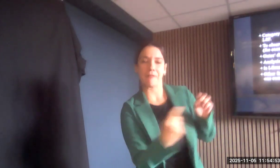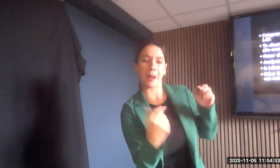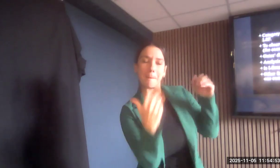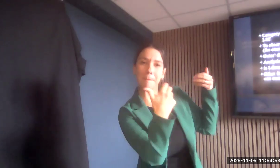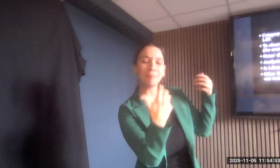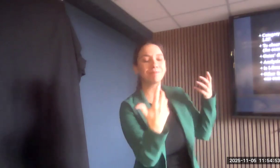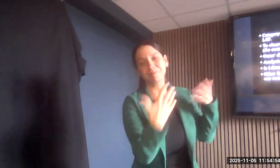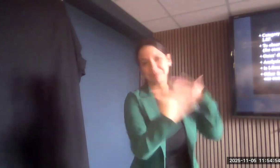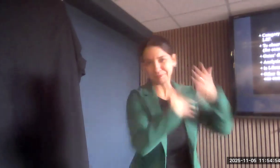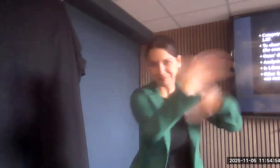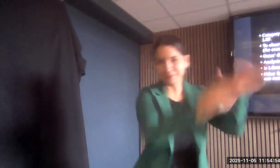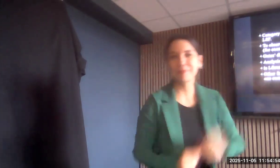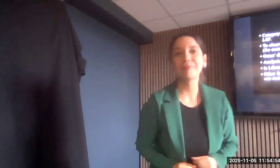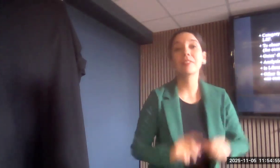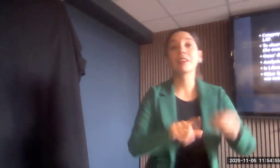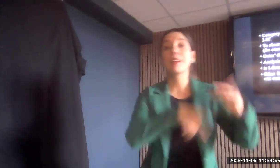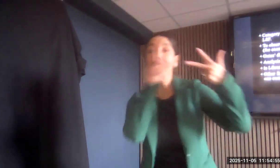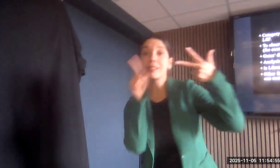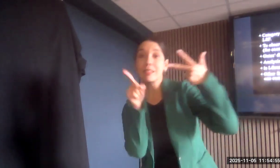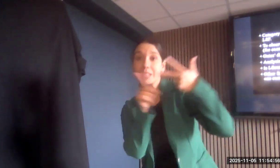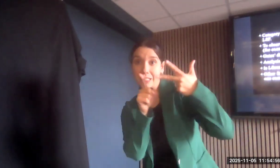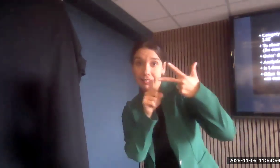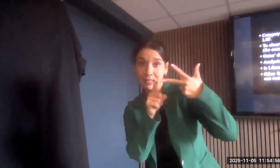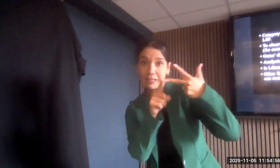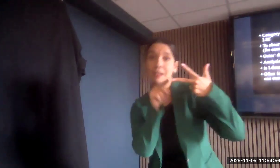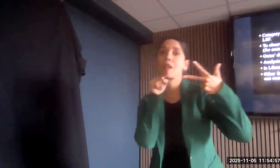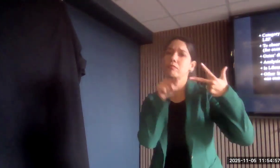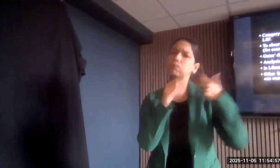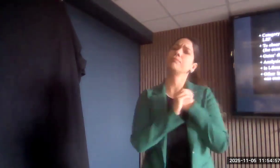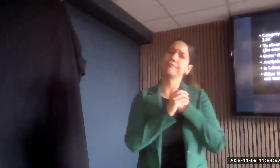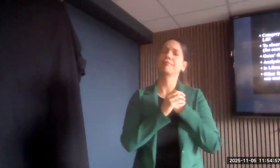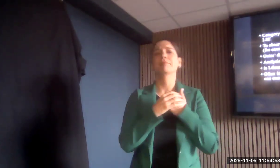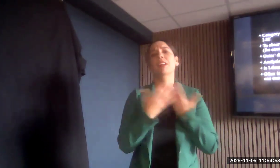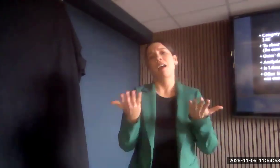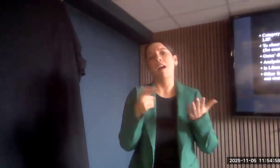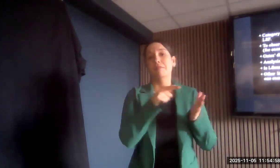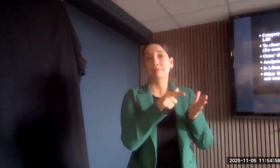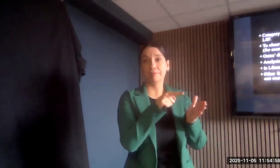So again, something interesting for us to consider there.